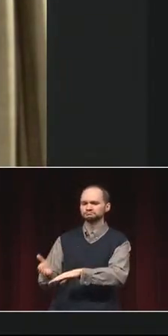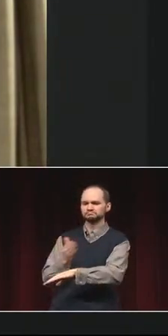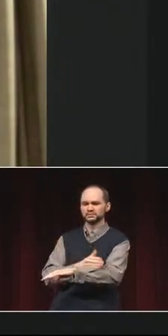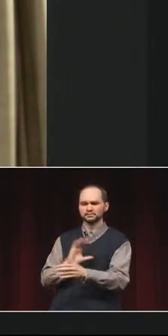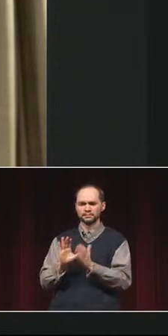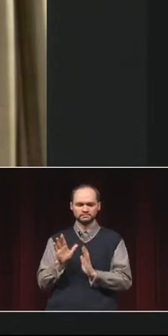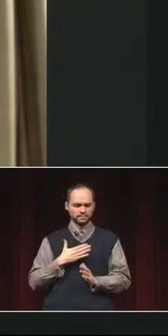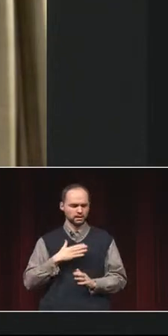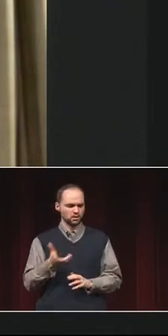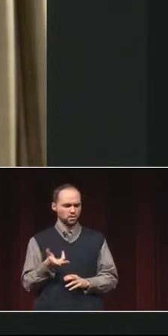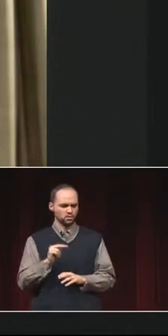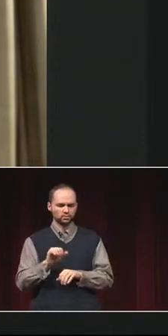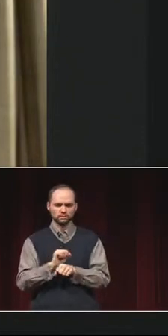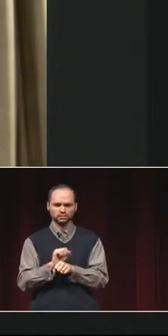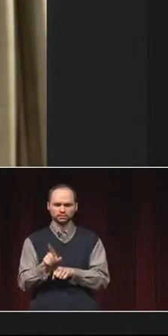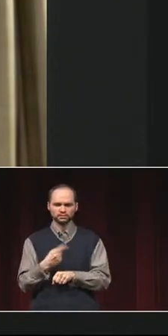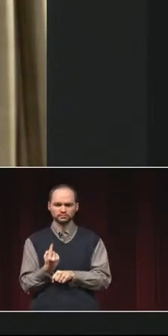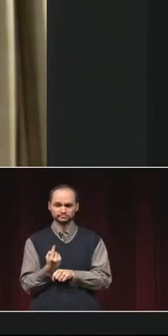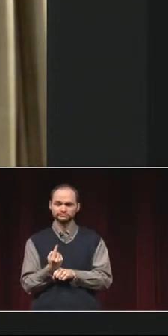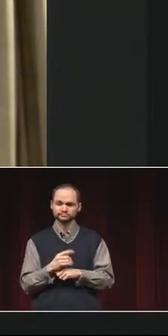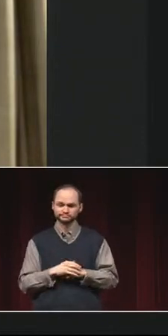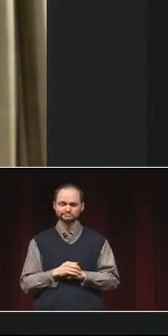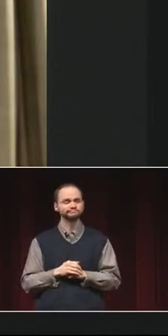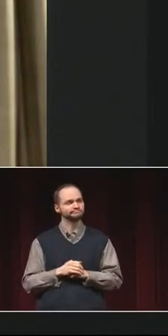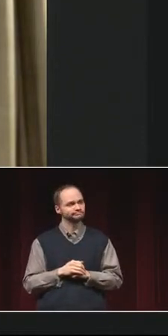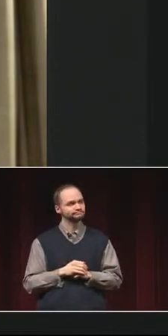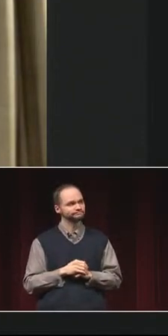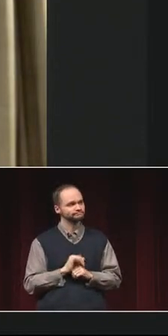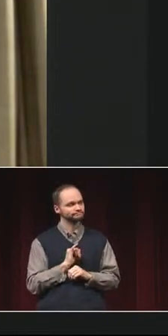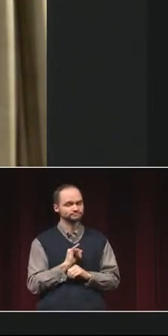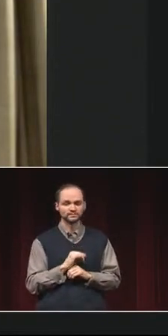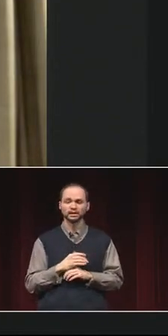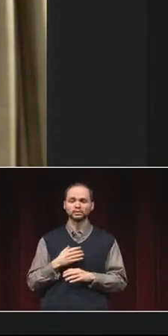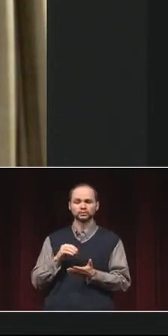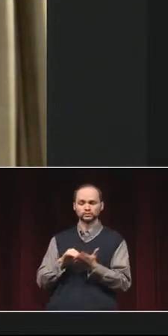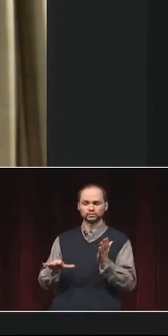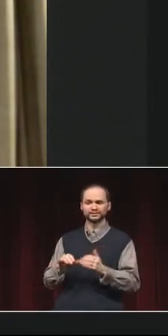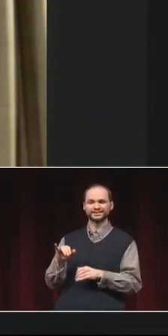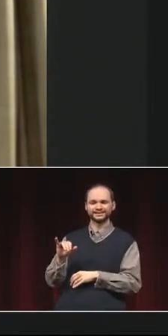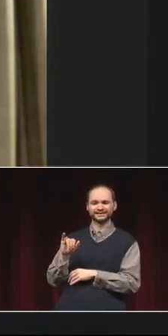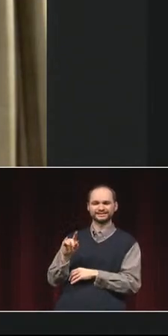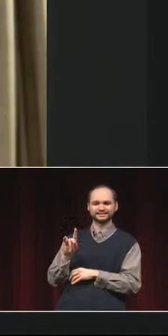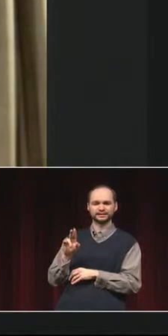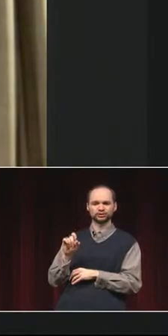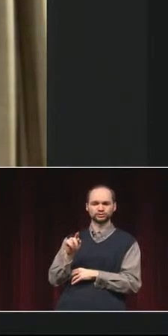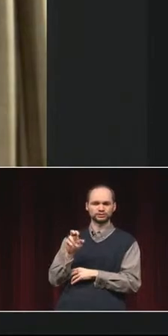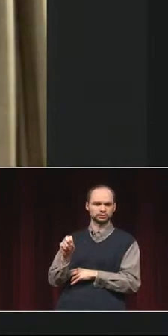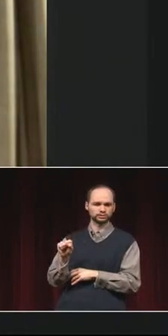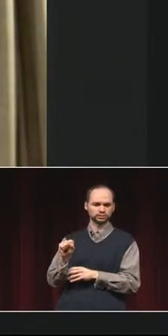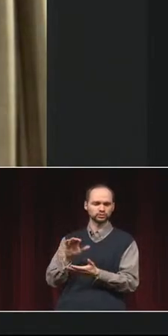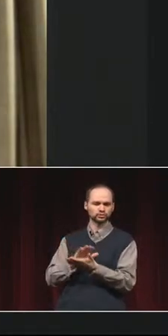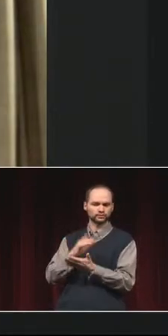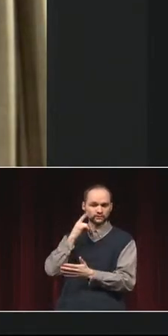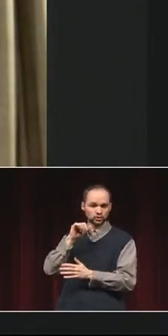As a student at the industrial school for girls I learned much more in my academic classes and